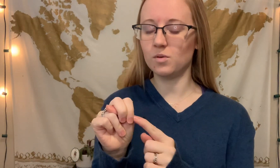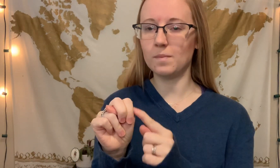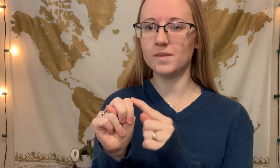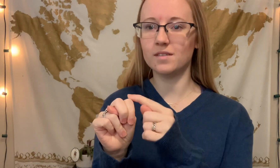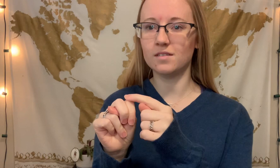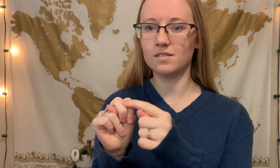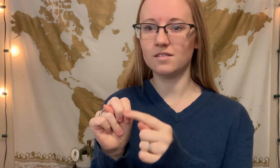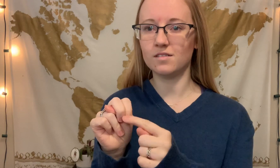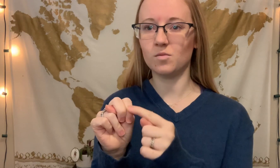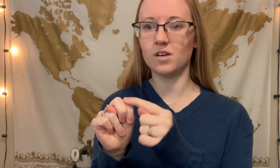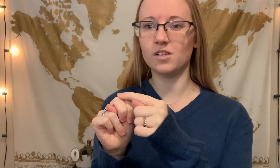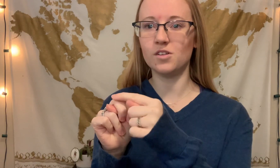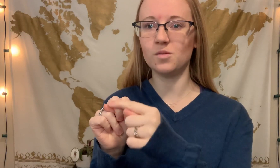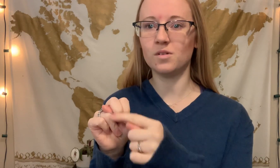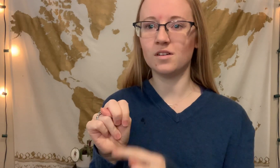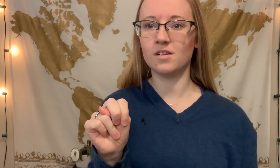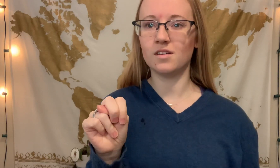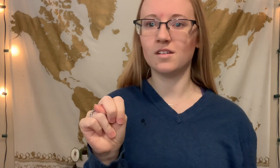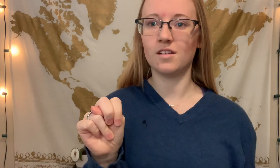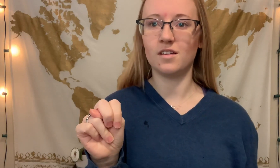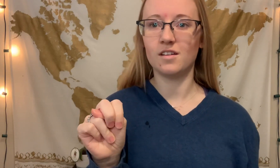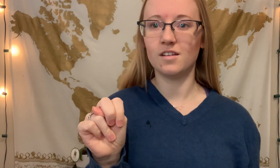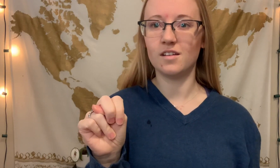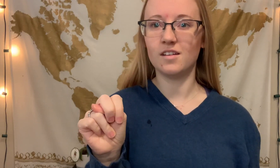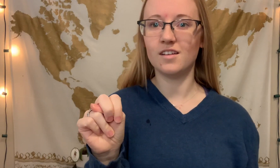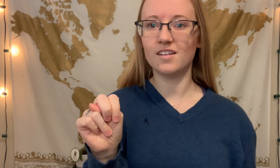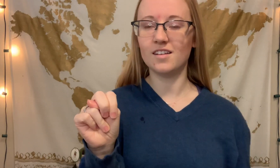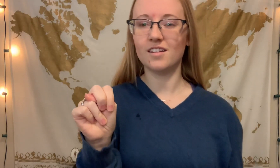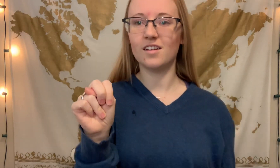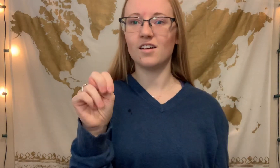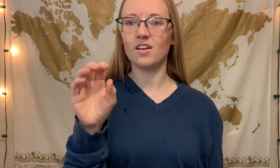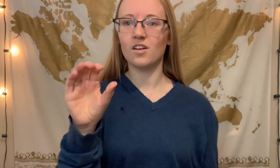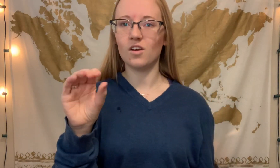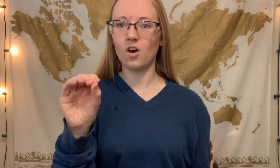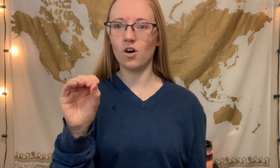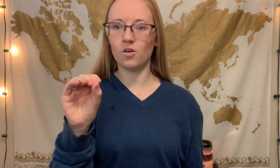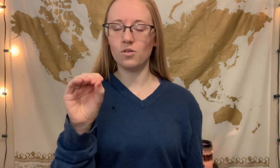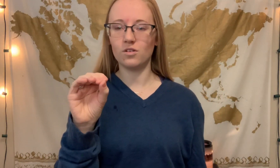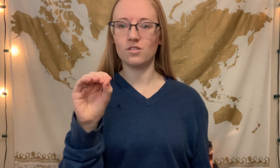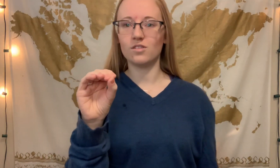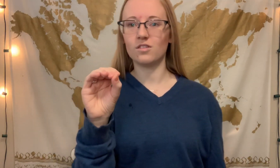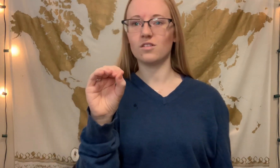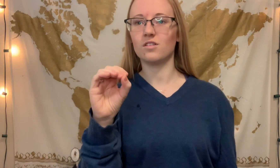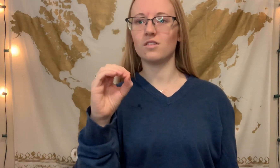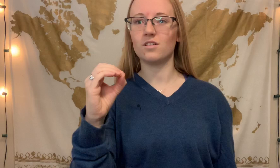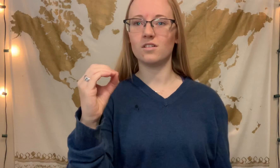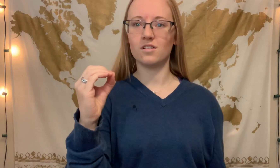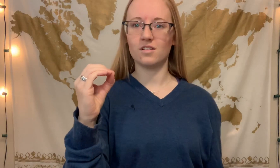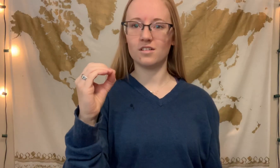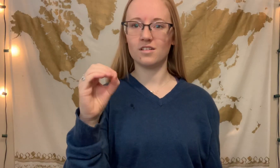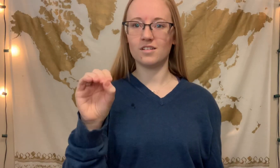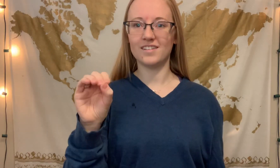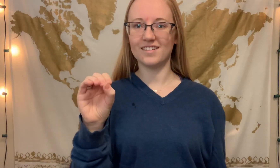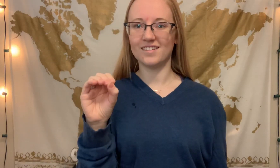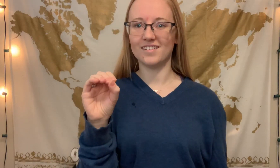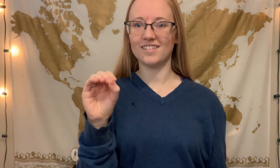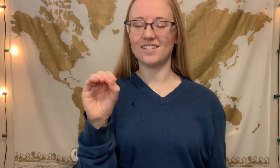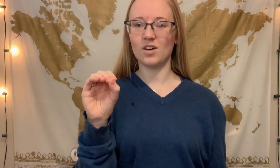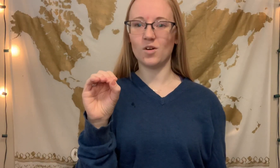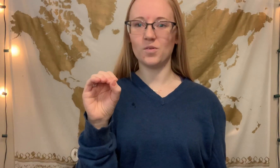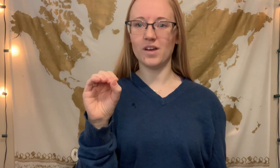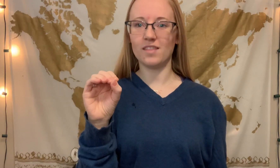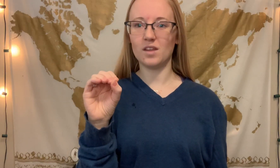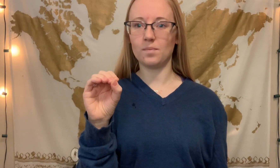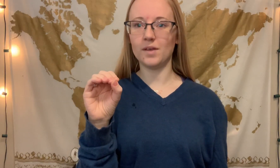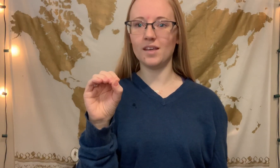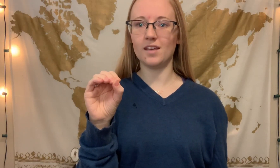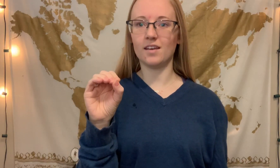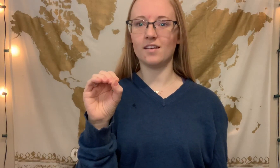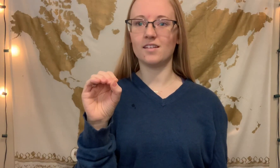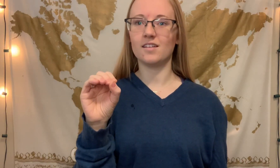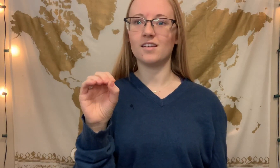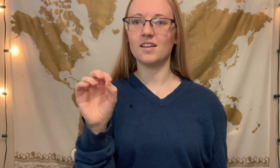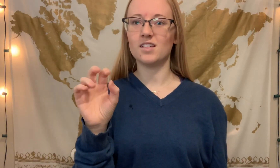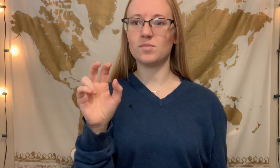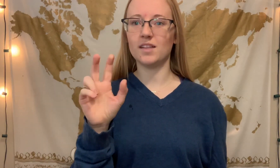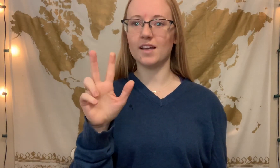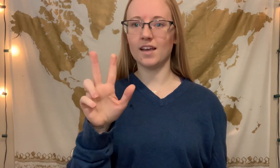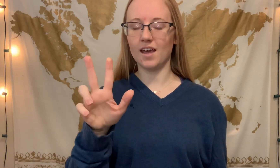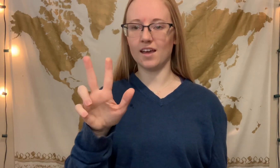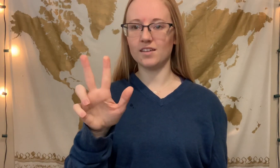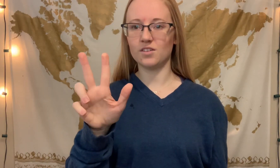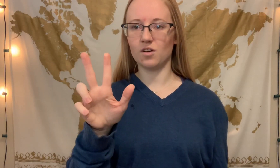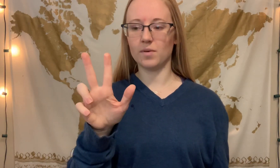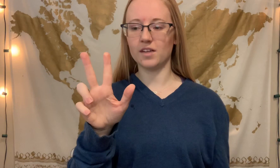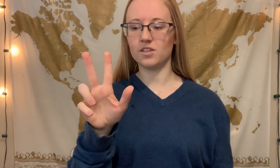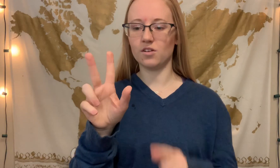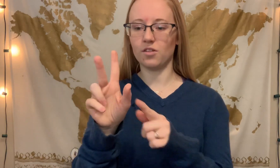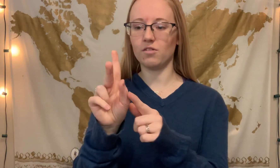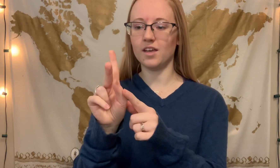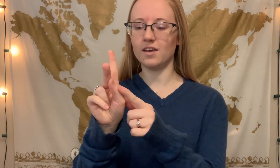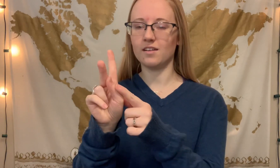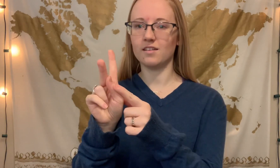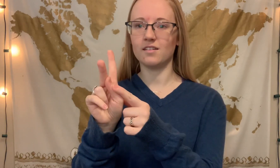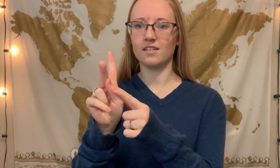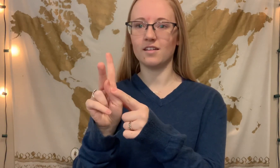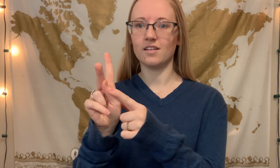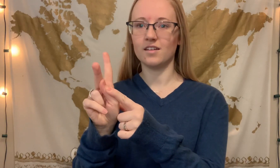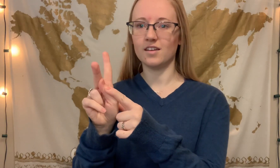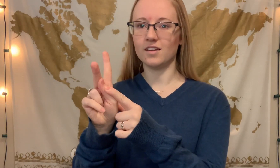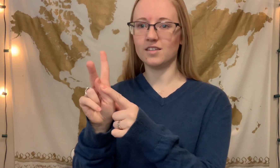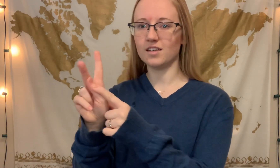humps one two. O, and then P is made like a case so go back to your three and touch